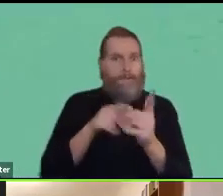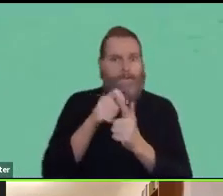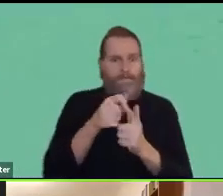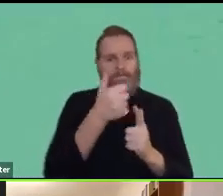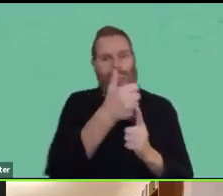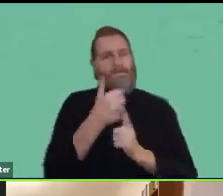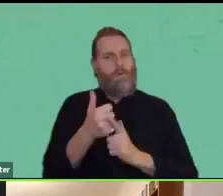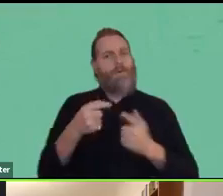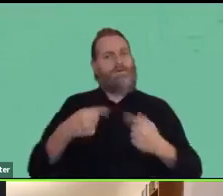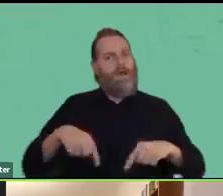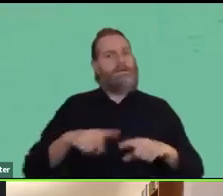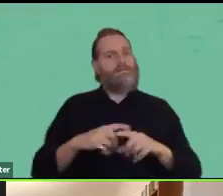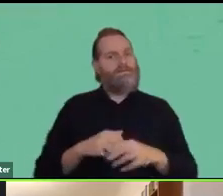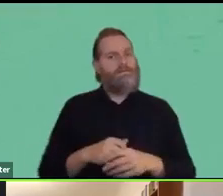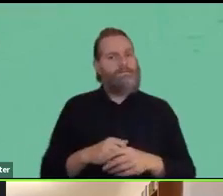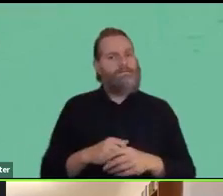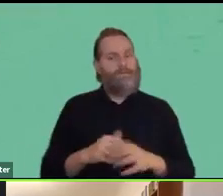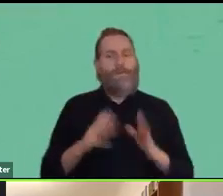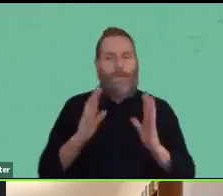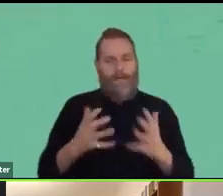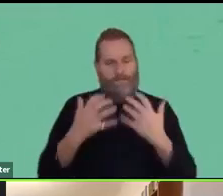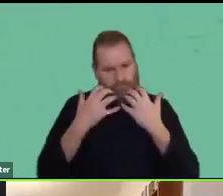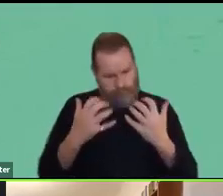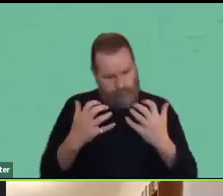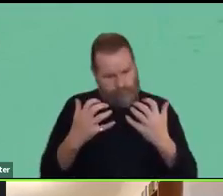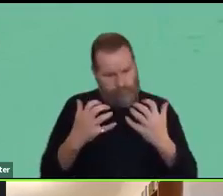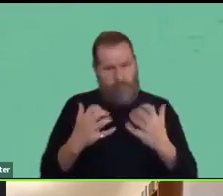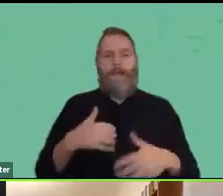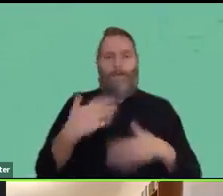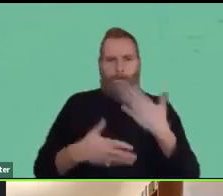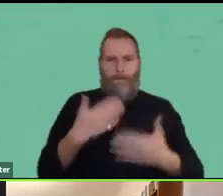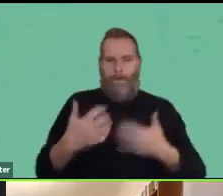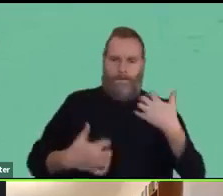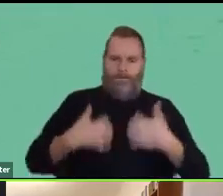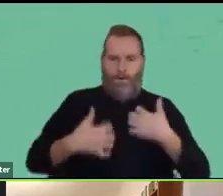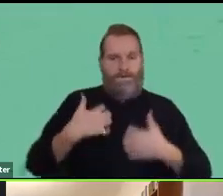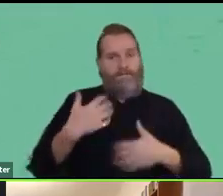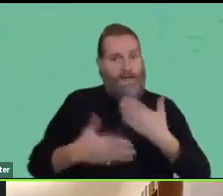so we've got to take that now and use it as motivation to say well we're going to do our bit